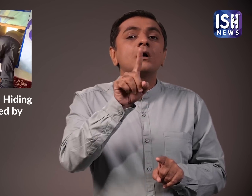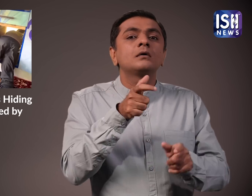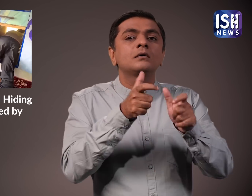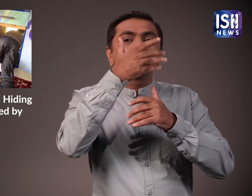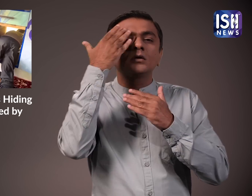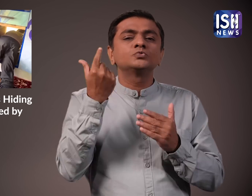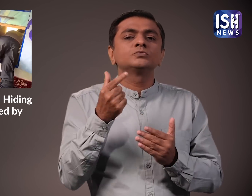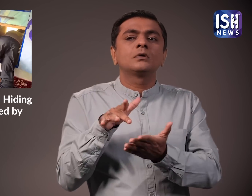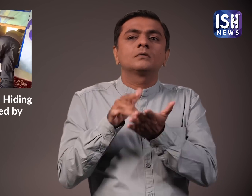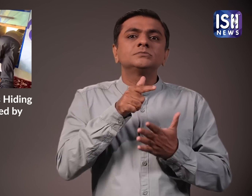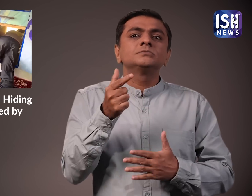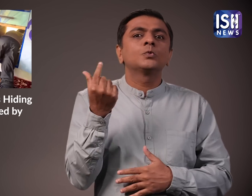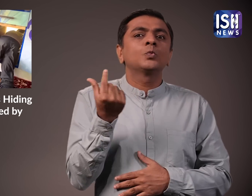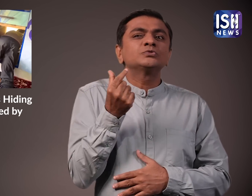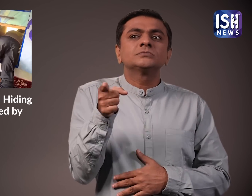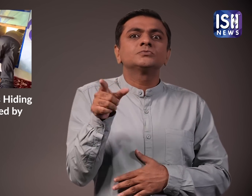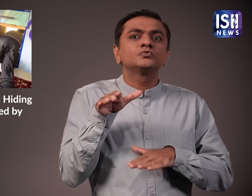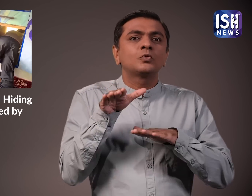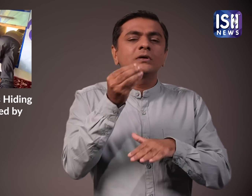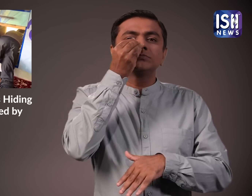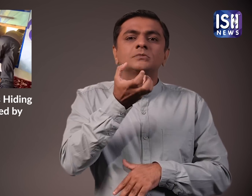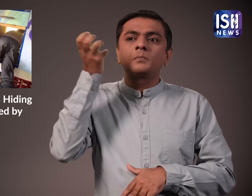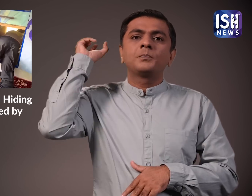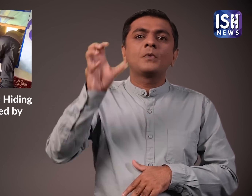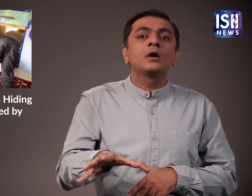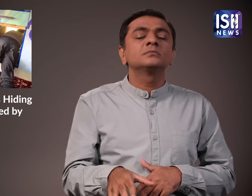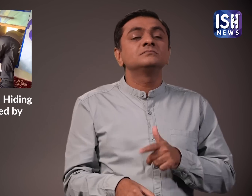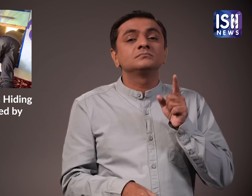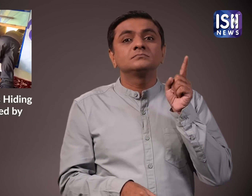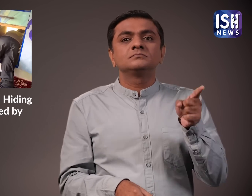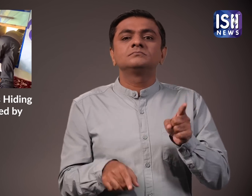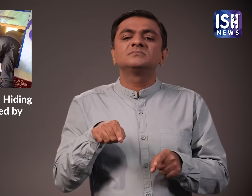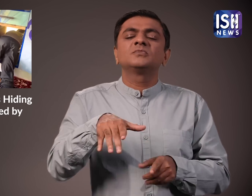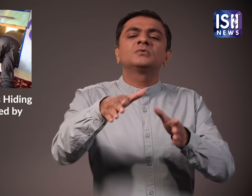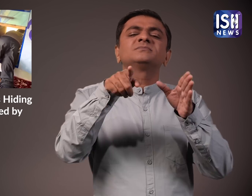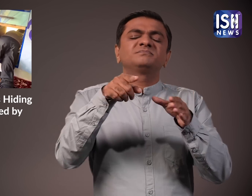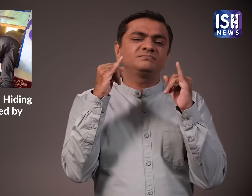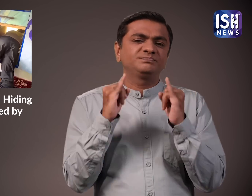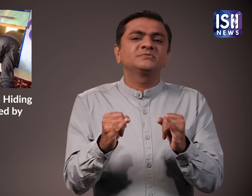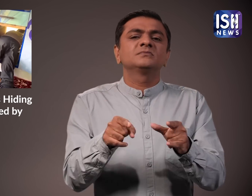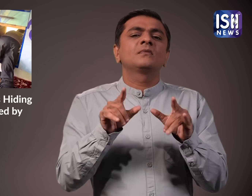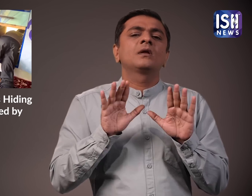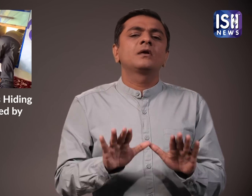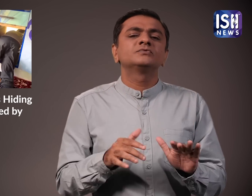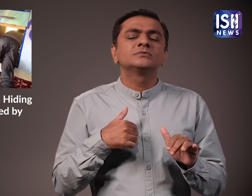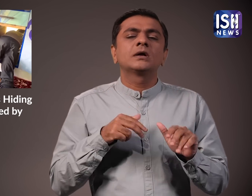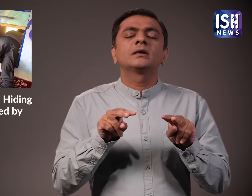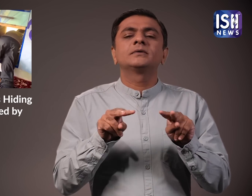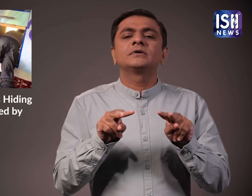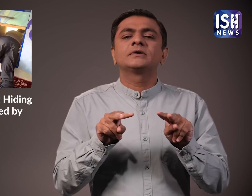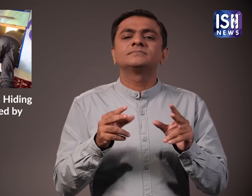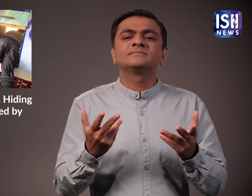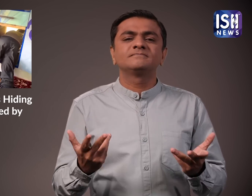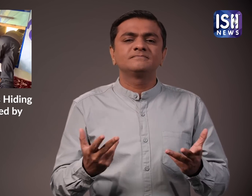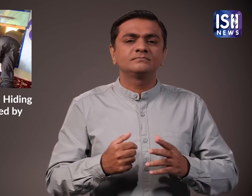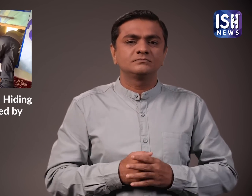The terrorists took advantage of this and attacked the very slow-moving trucks.